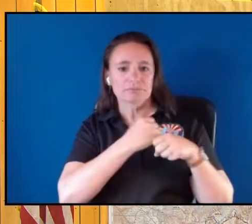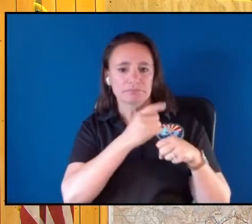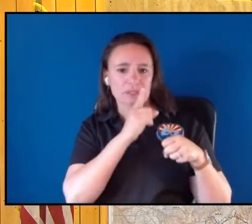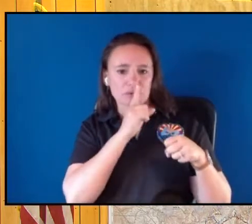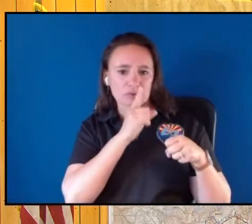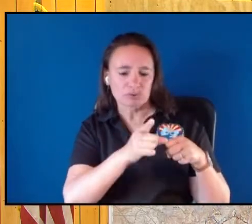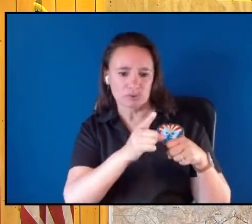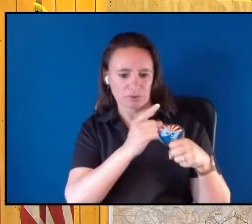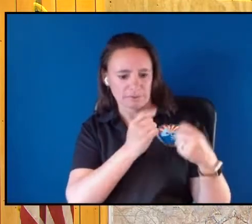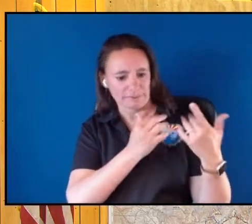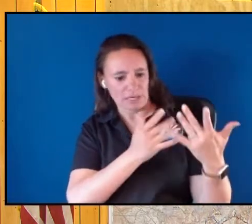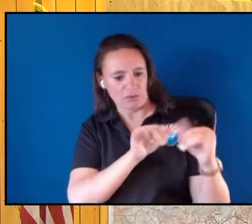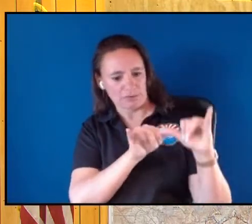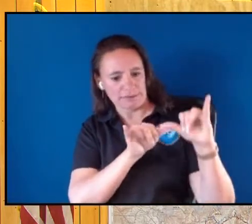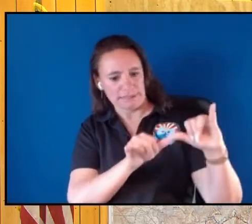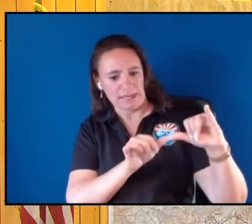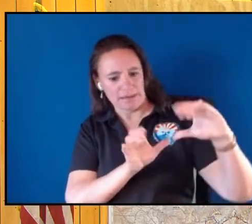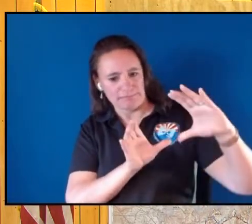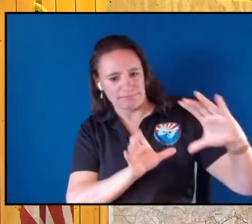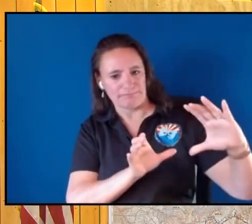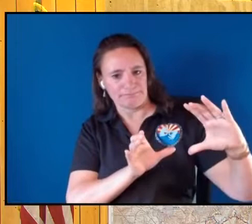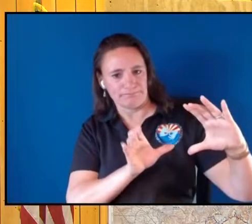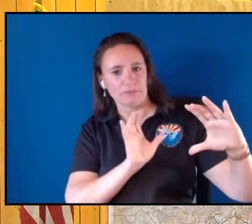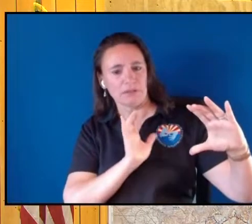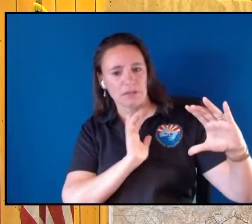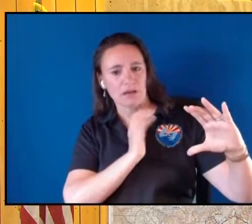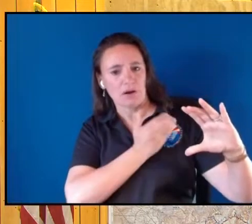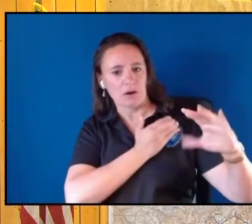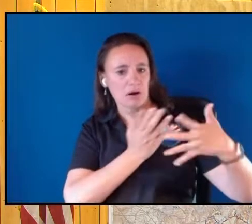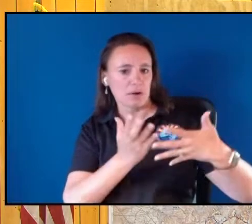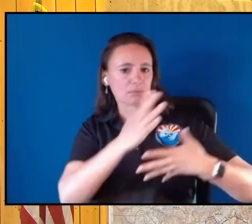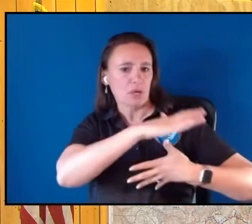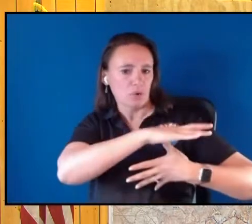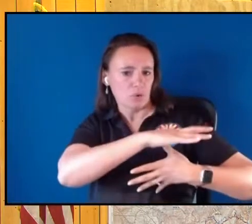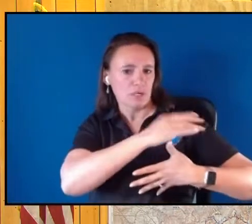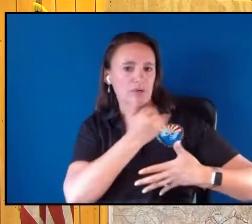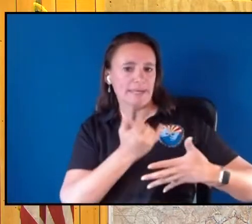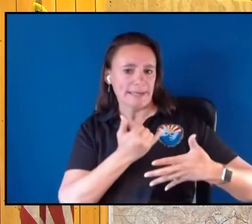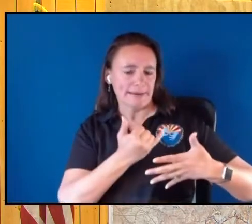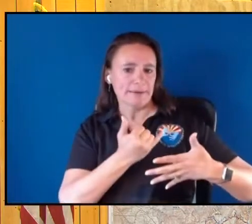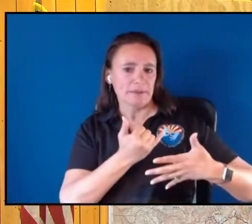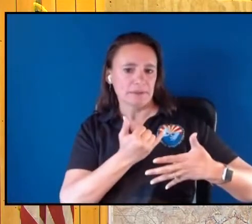That's our main priority, one of our main priorities here is to to keep that fire from moving any